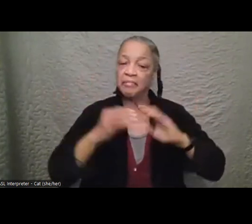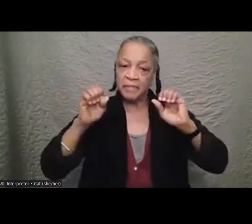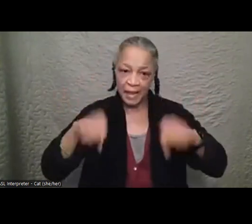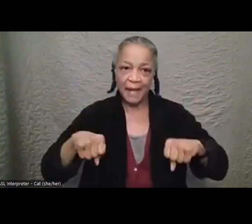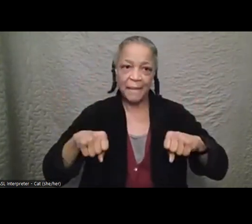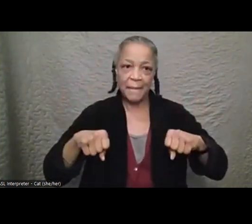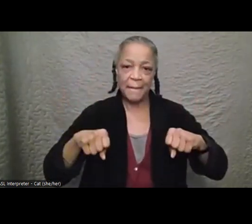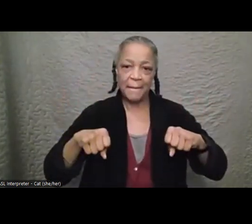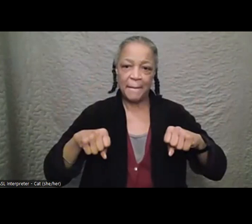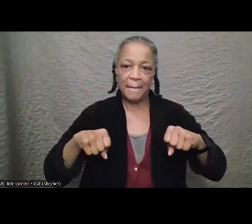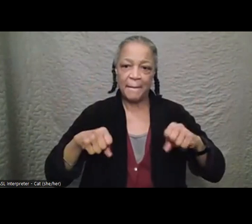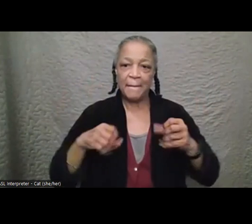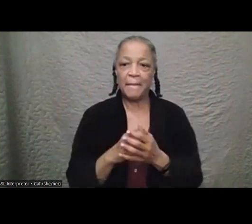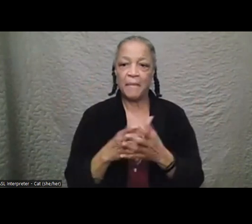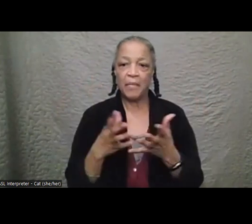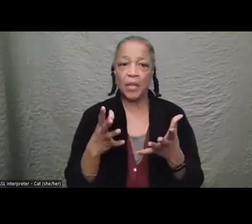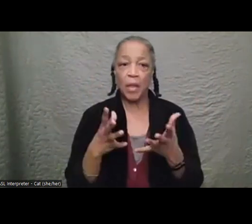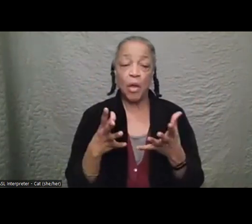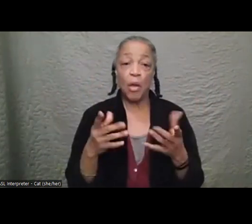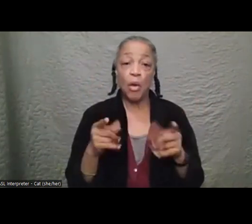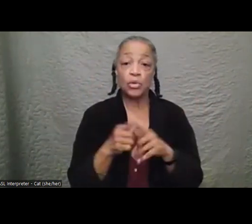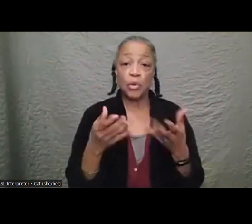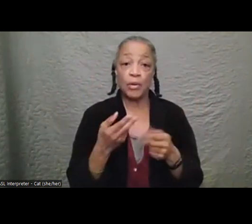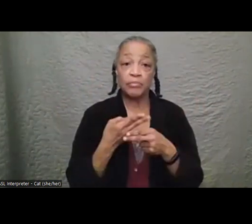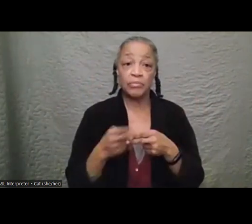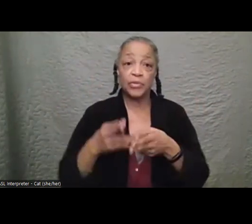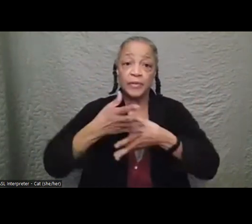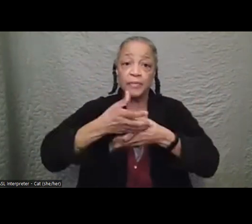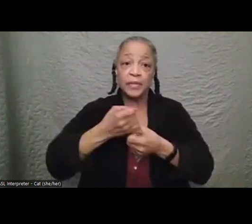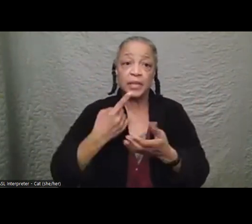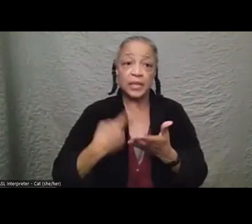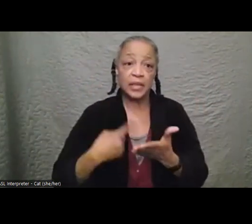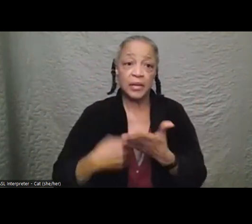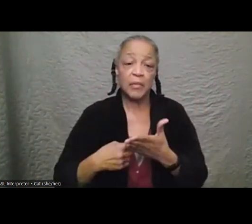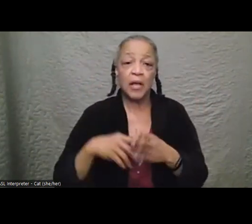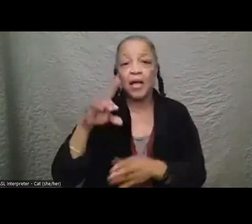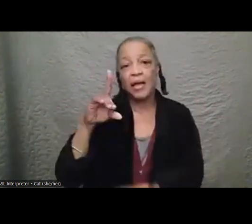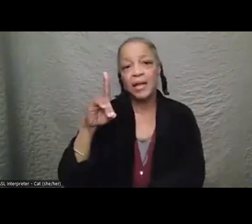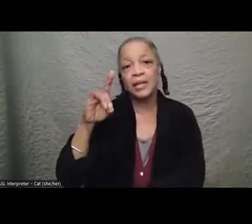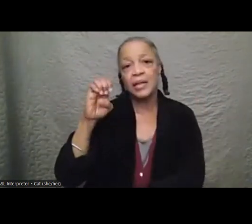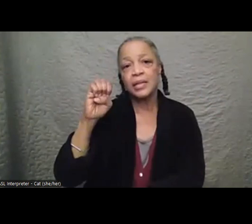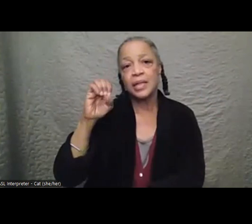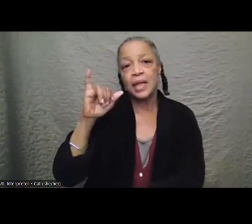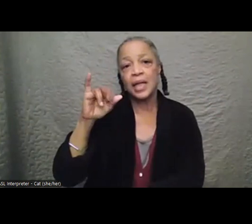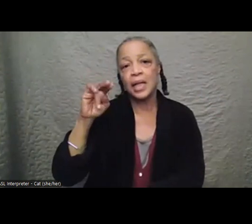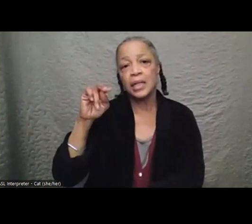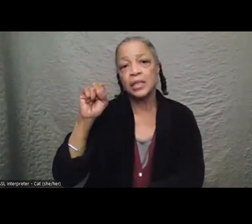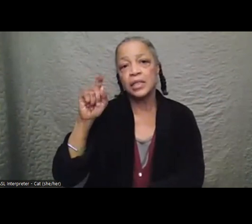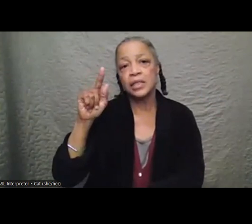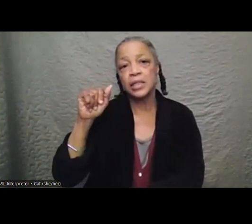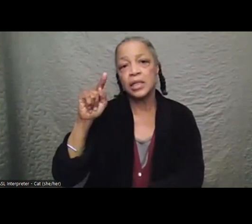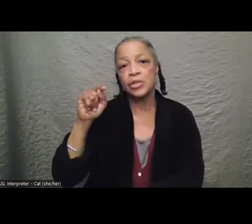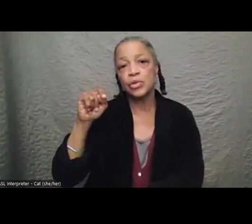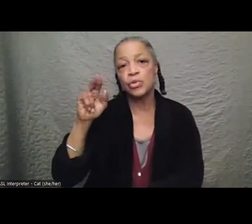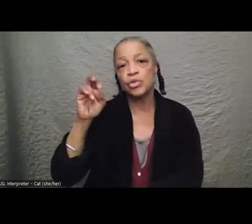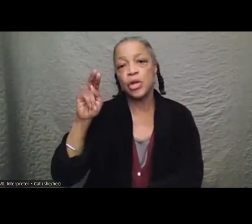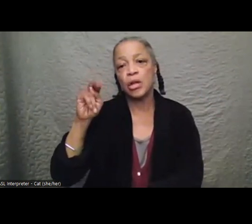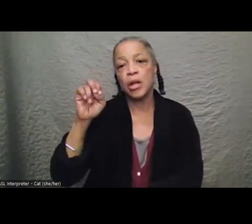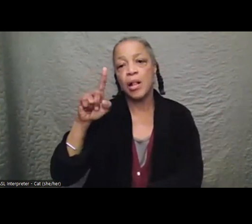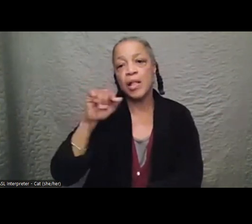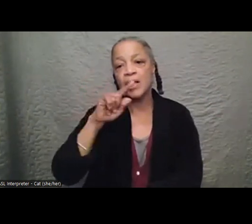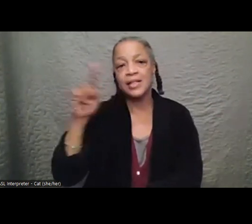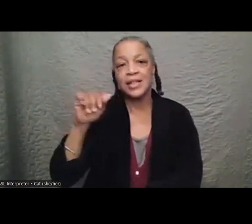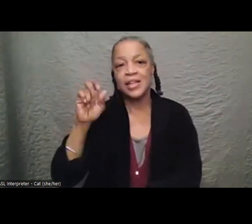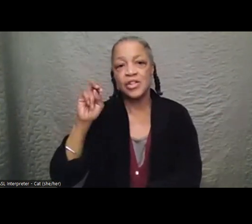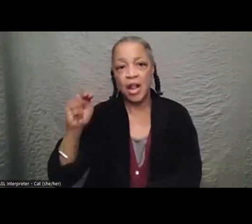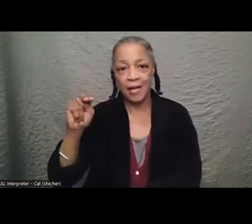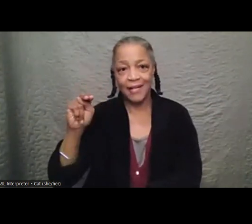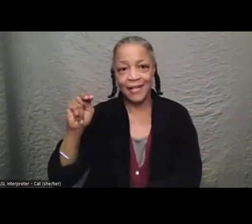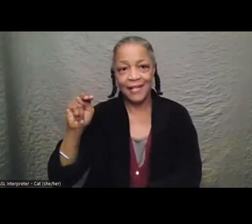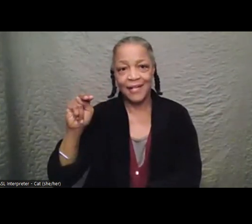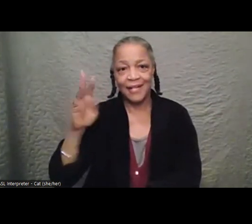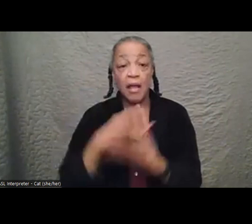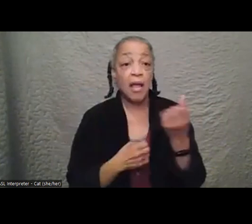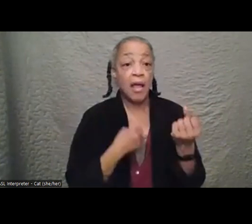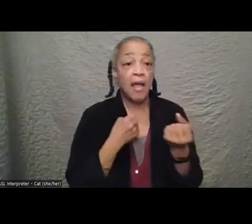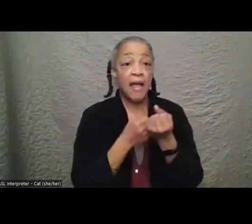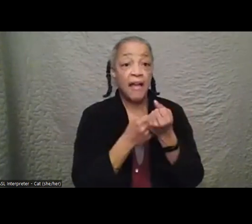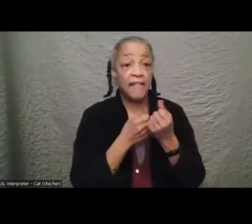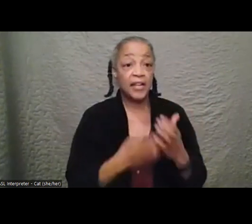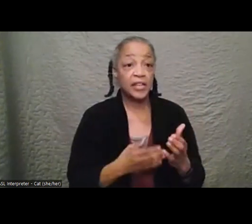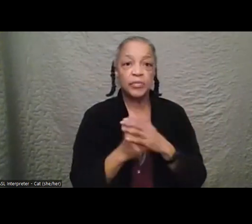I also wanted to briefly talk about the deinstitutionalization . Advocates have been battling for decades